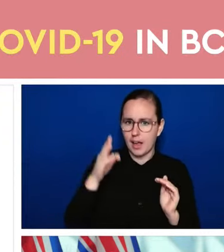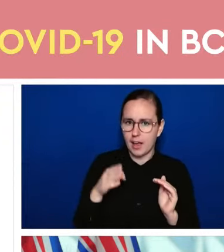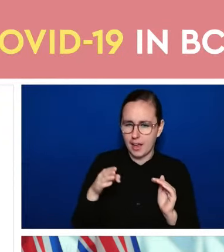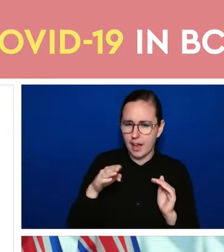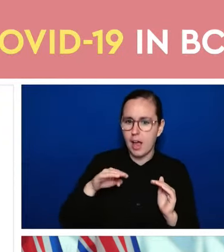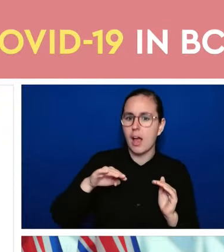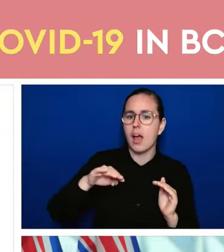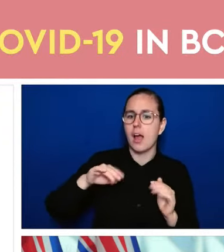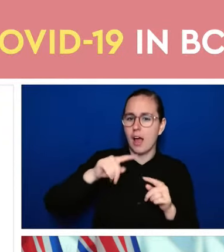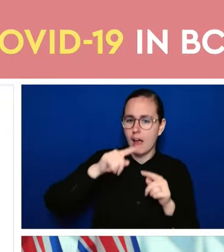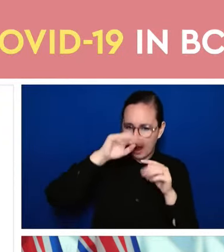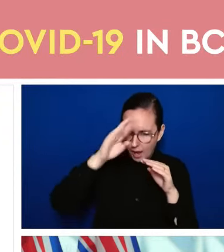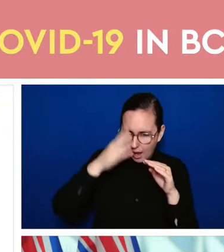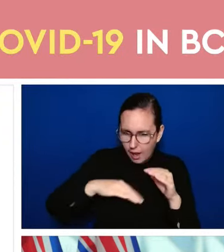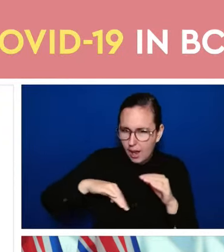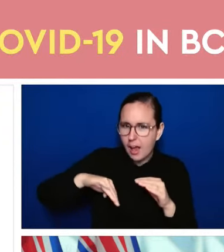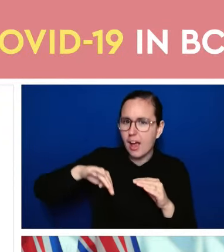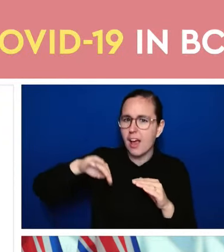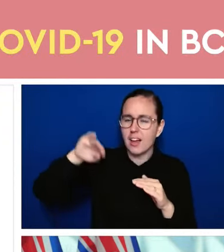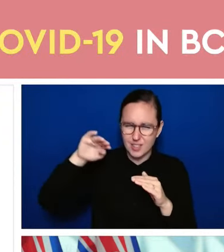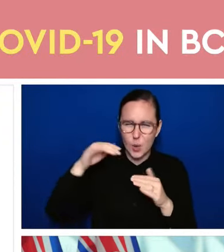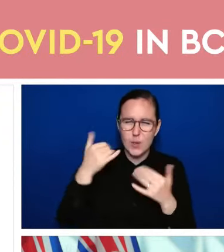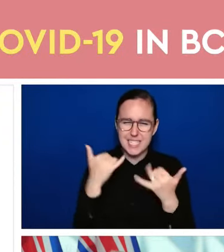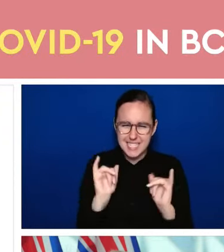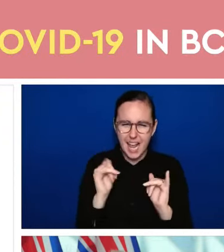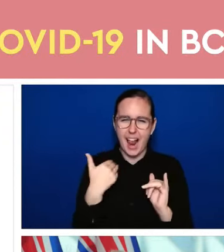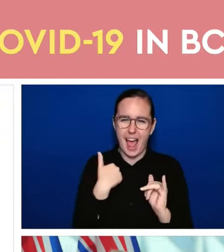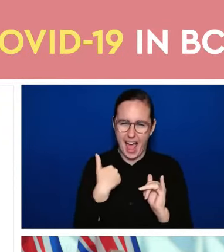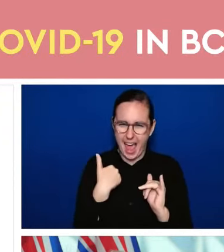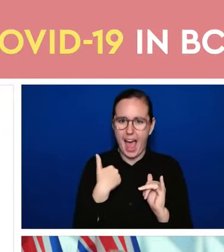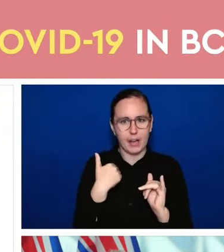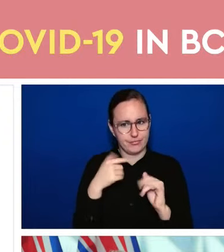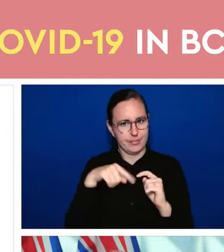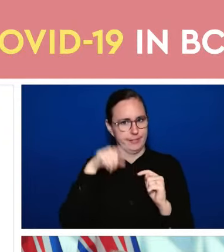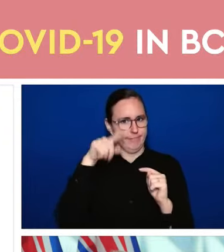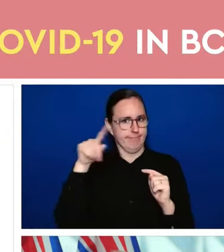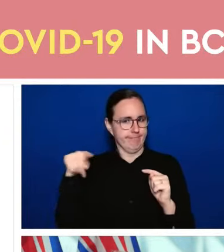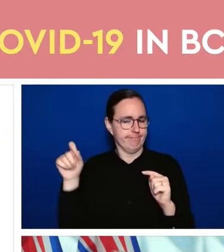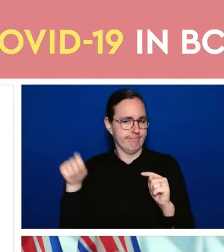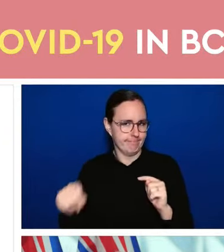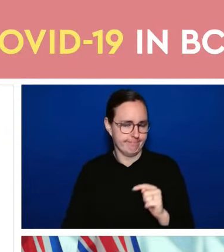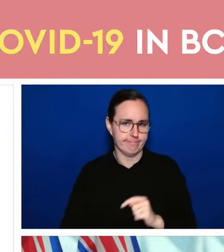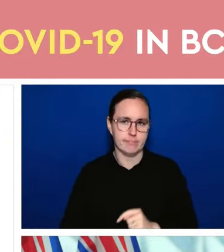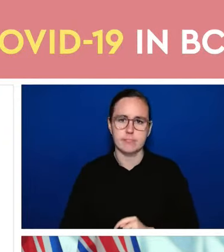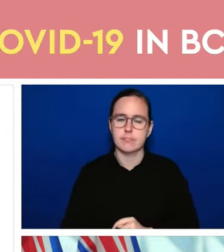were in between hi waves last summer for example. And we had a